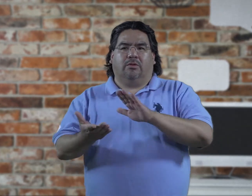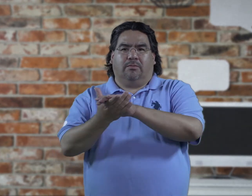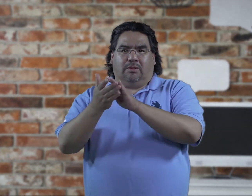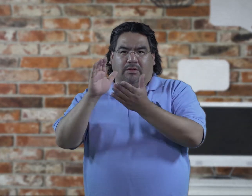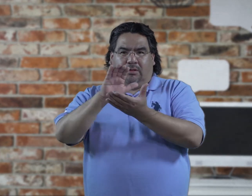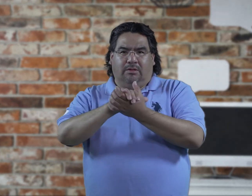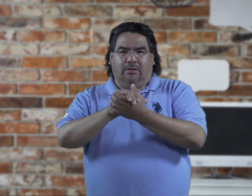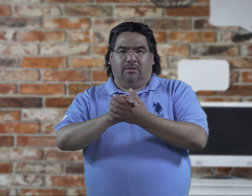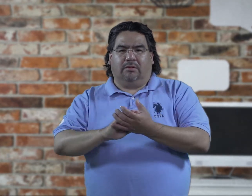Hamburger